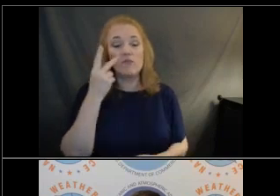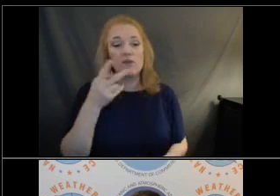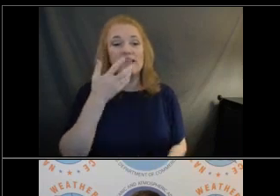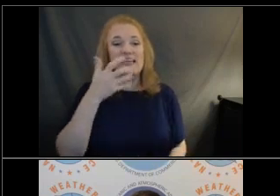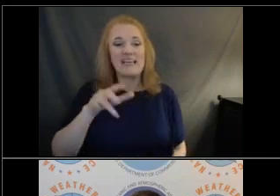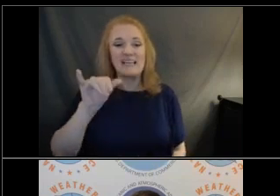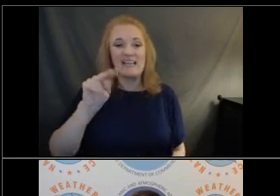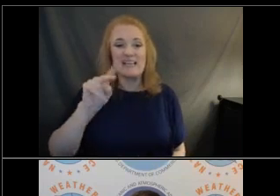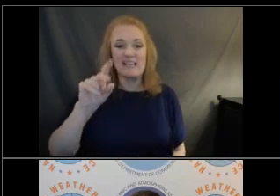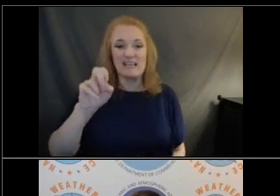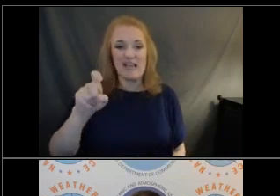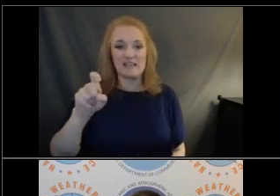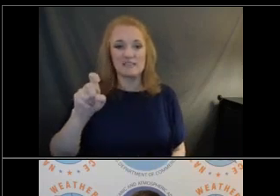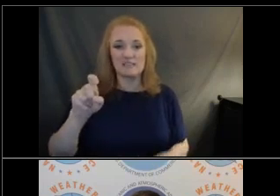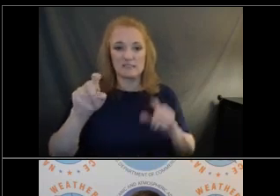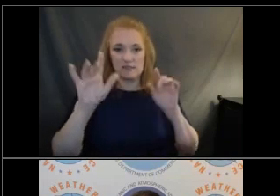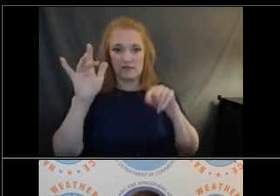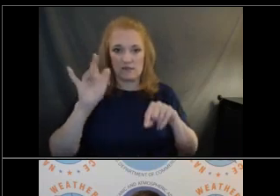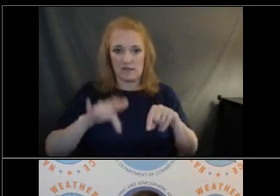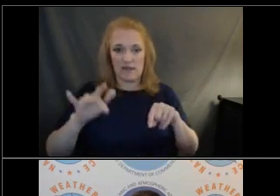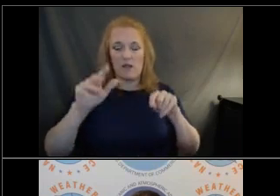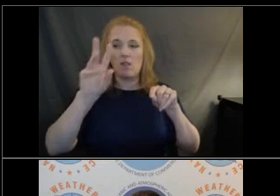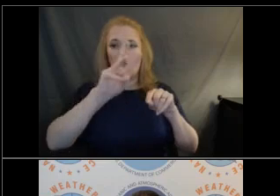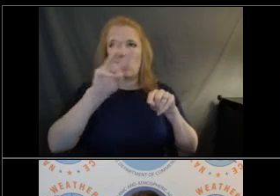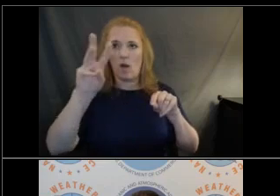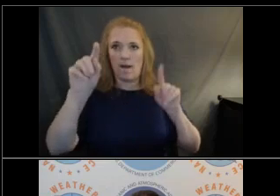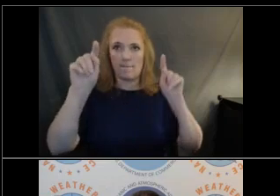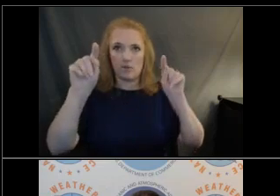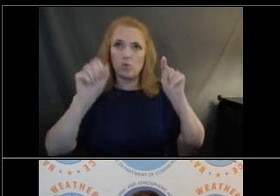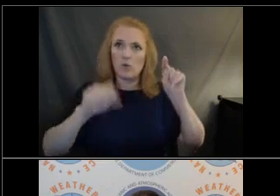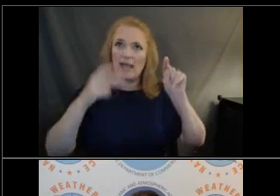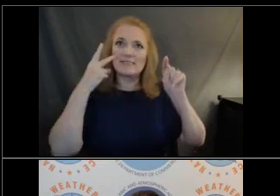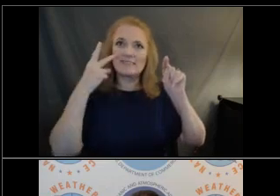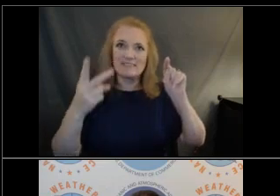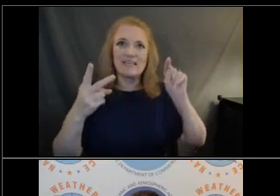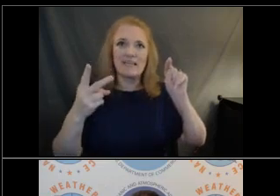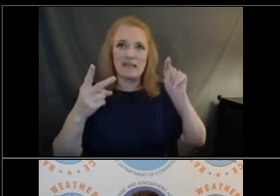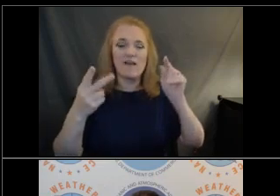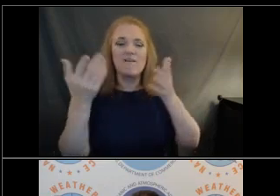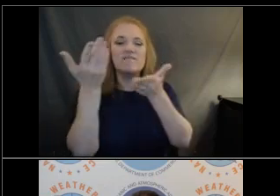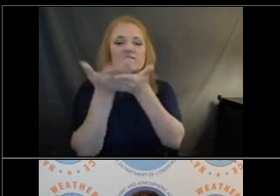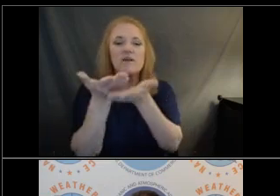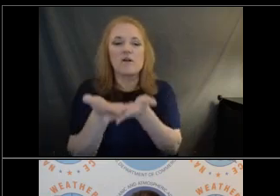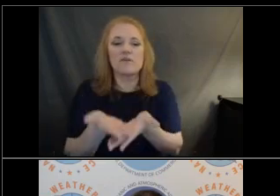I believe there are some verification statistics there that can give you some further insight into